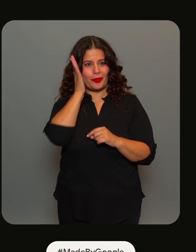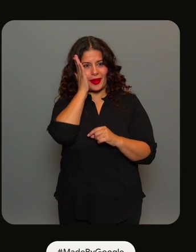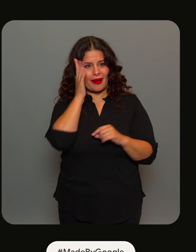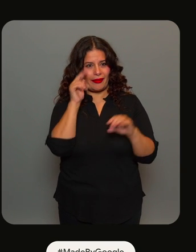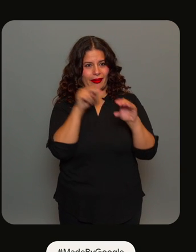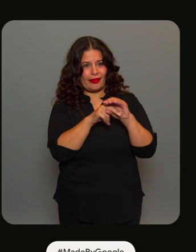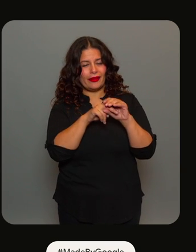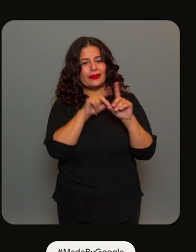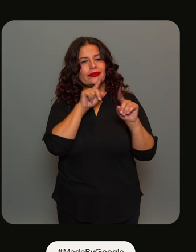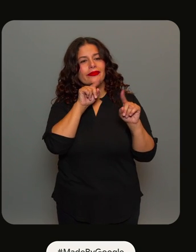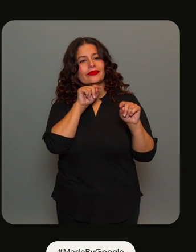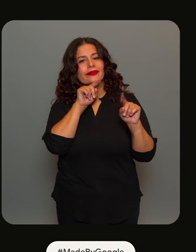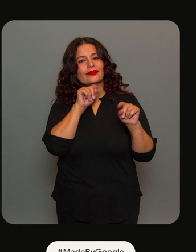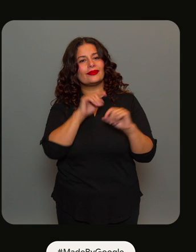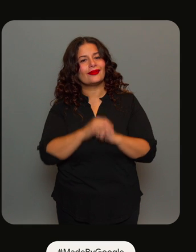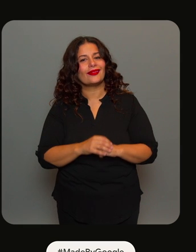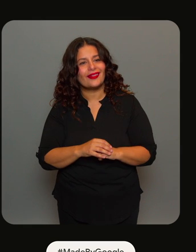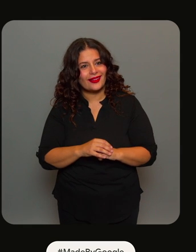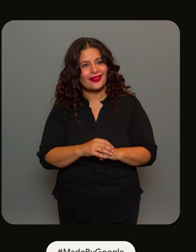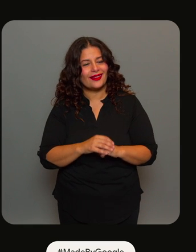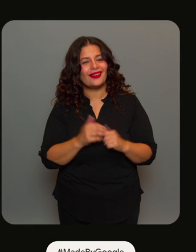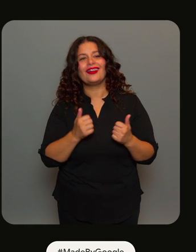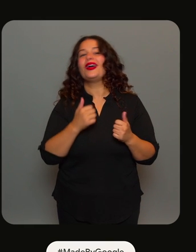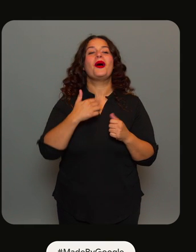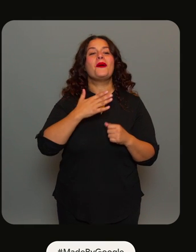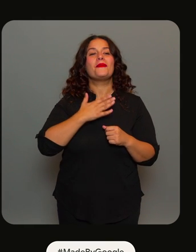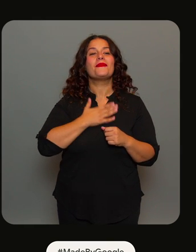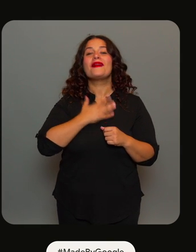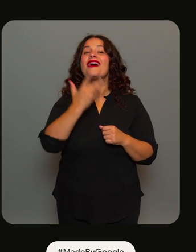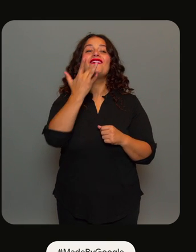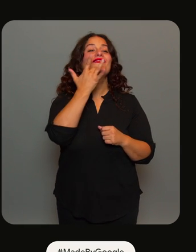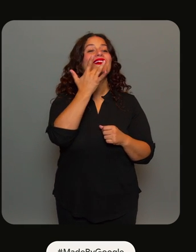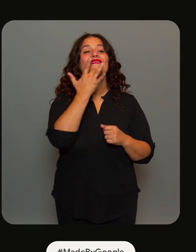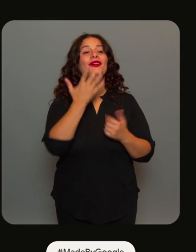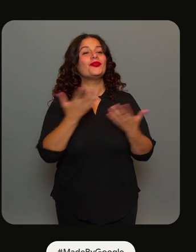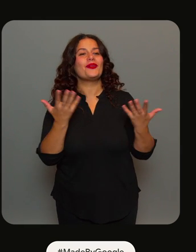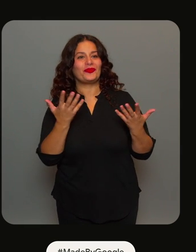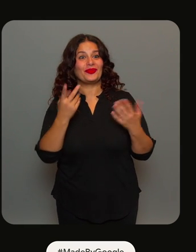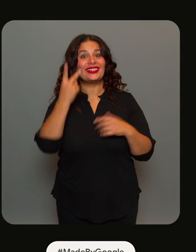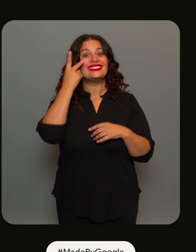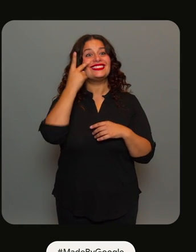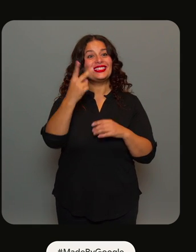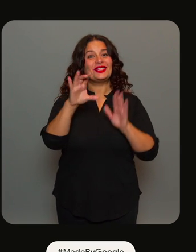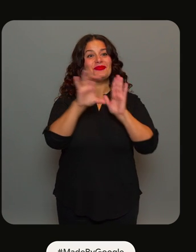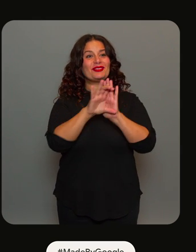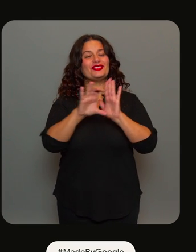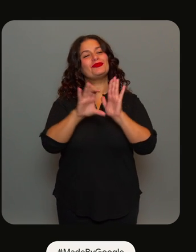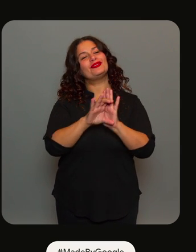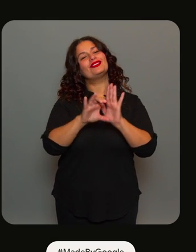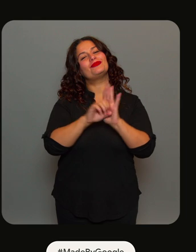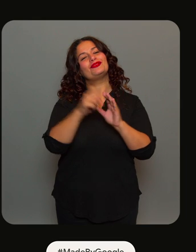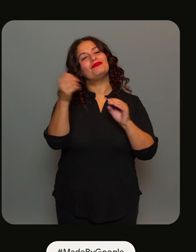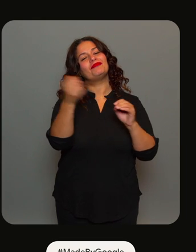And my favorite Pixel Tablet feature is seeing my memories curated by Google Photos while it's docked.